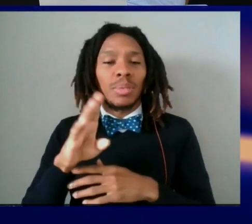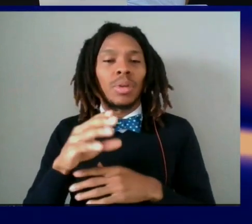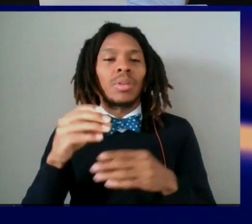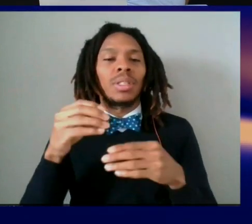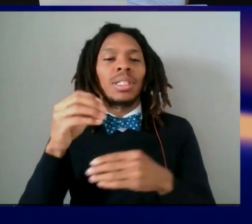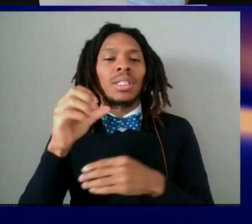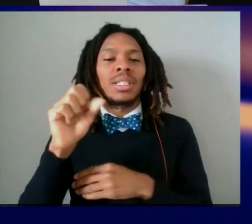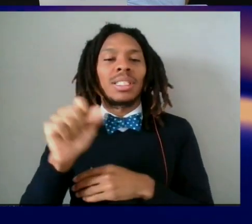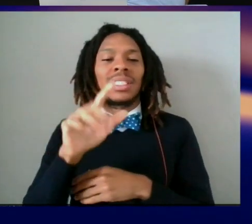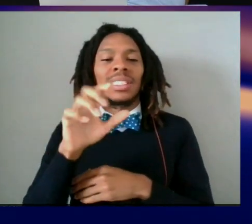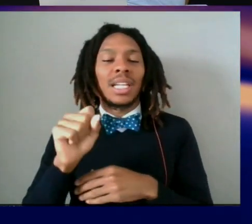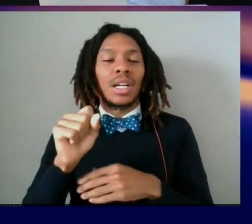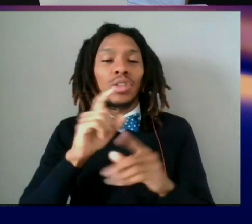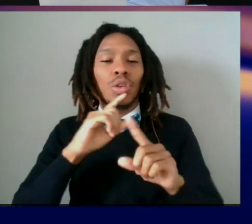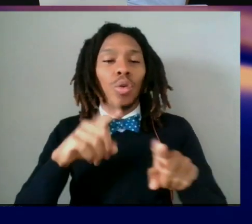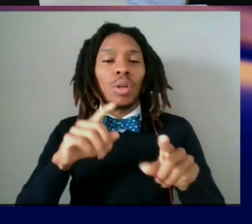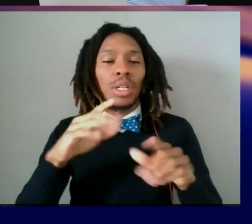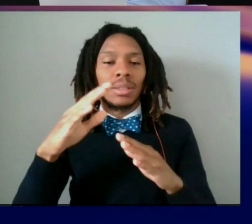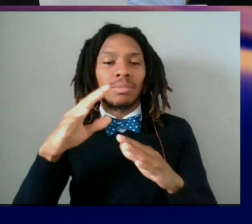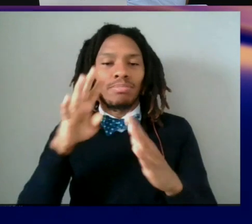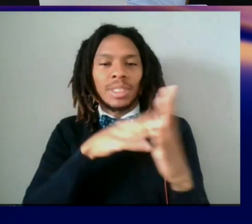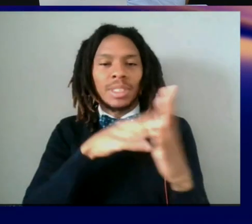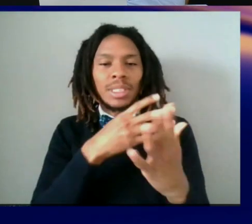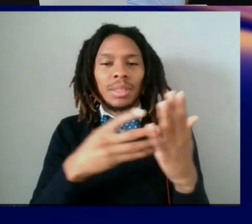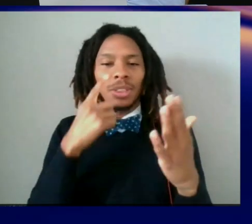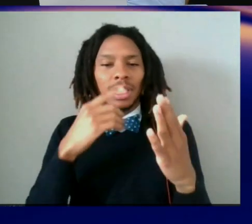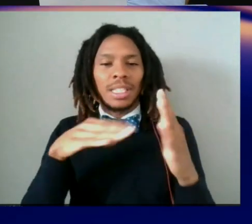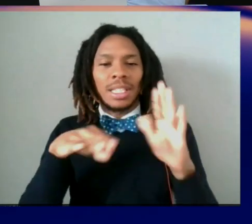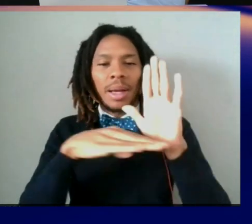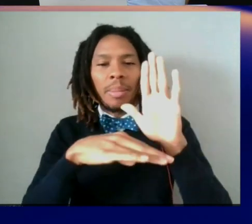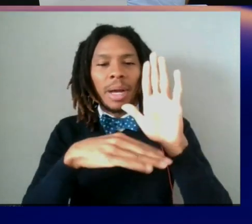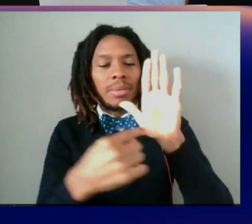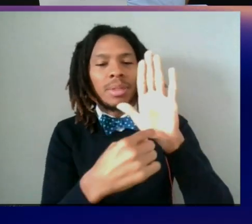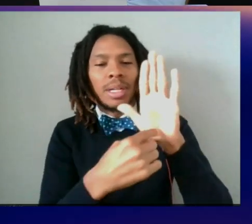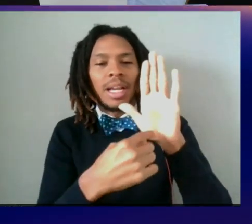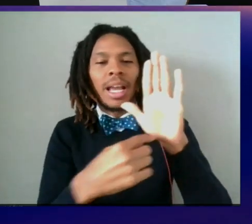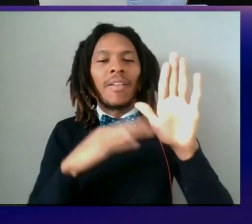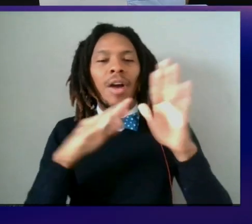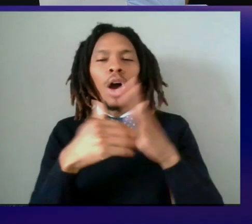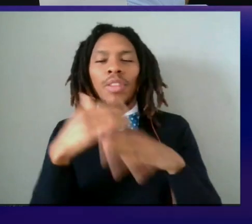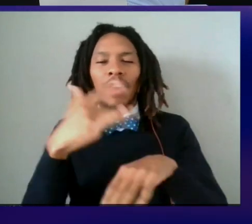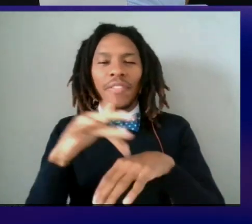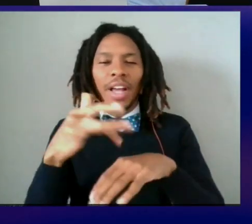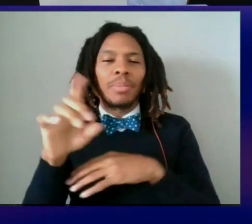And you can see at the bottom we've got a good listing of the available data. You get a sense for what's in there,